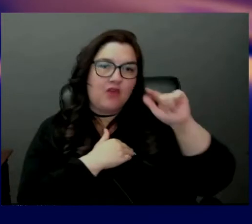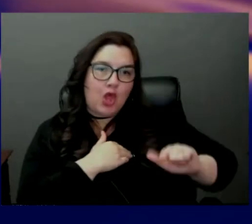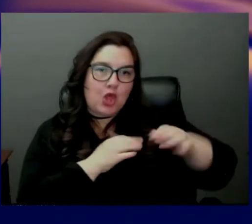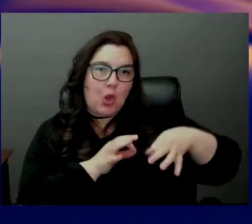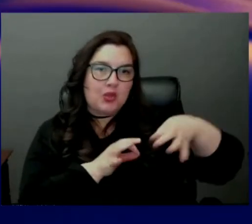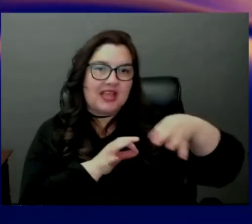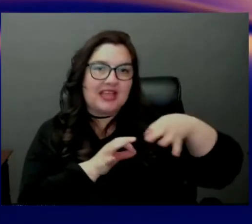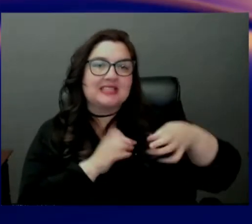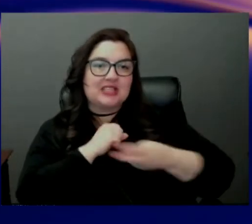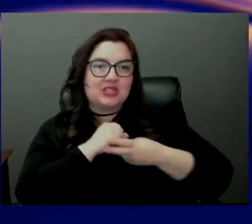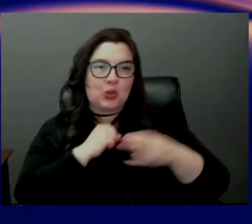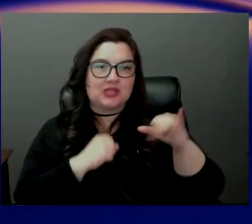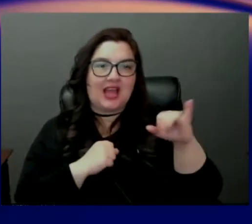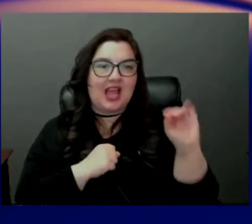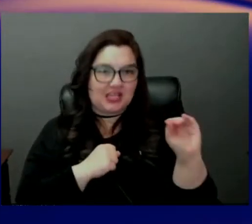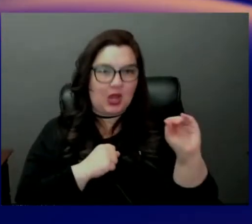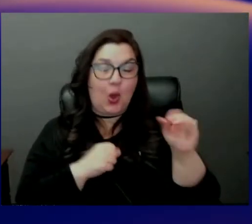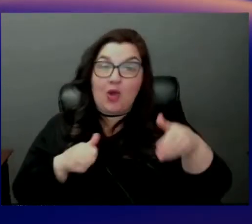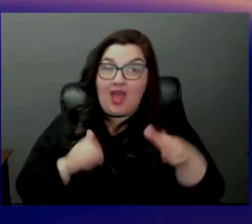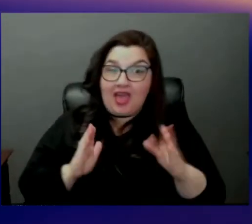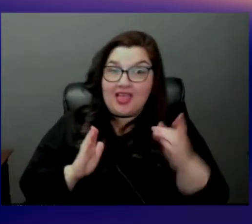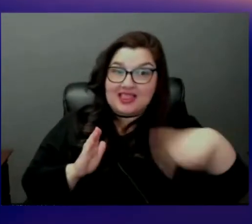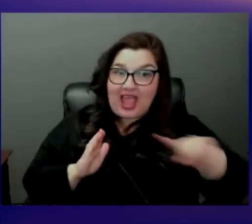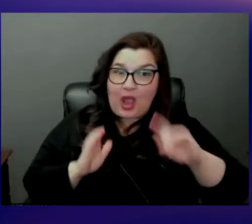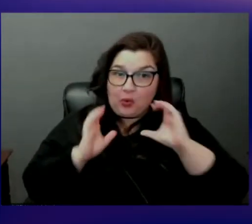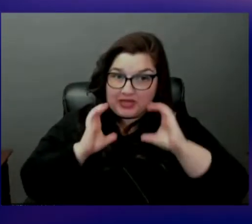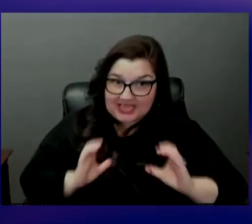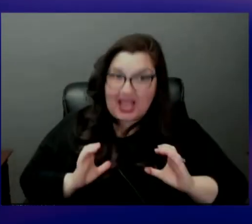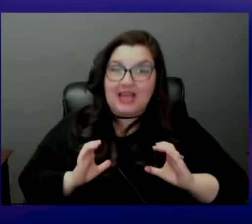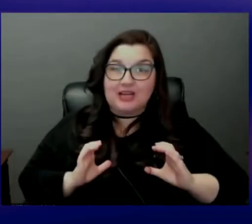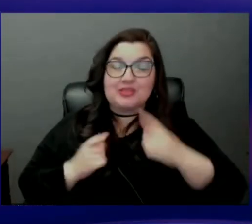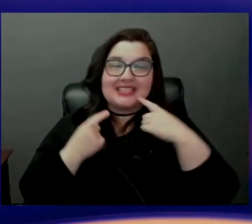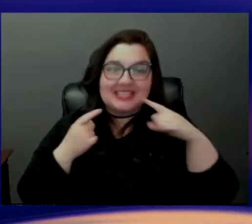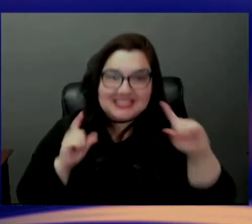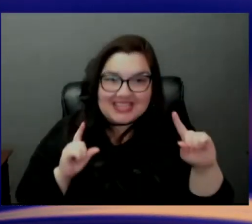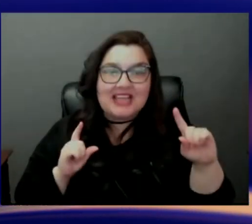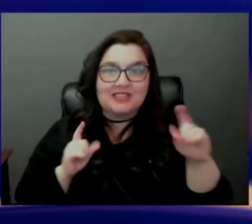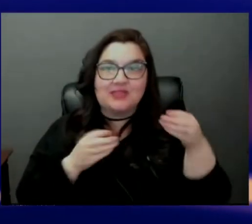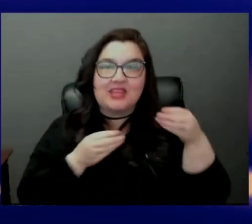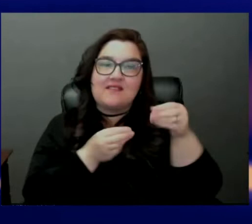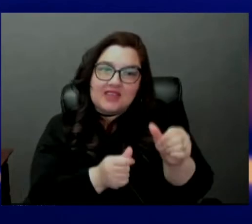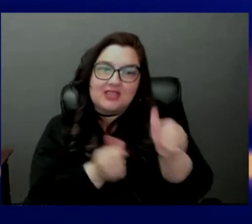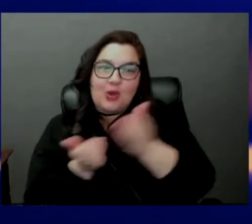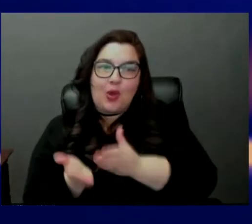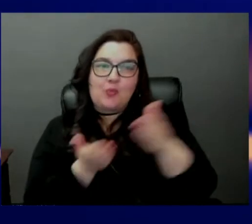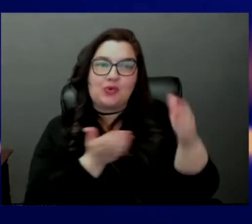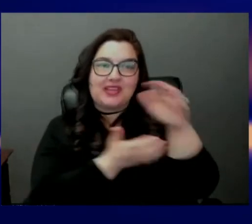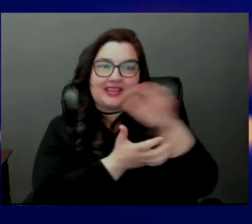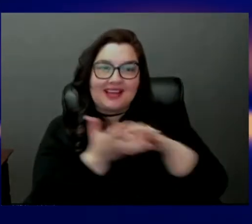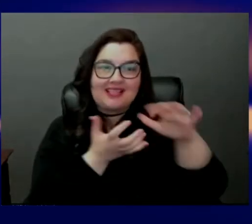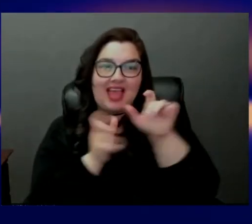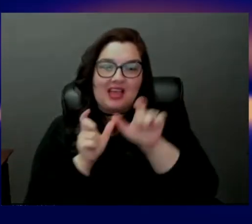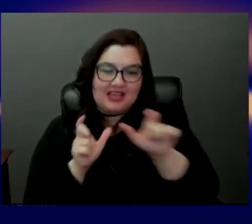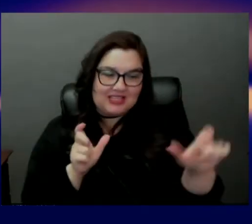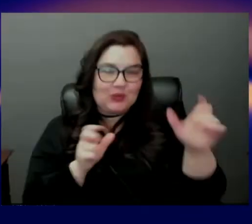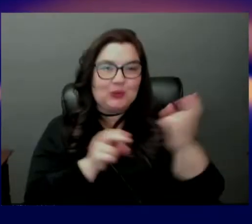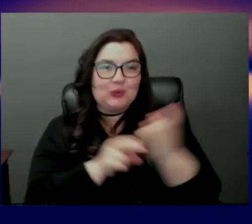allowing customers to then successfully and very efficiently bring those into the cloud with instances that use the AWS nitro SSD,